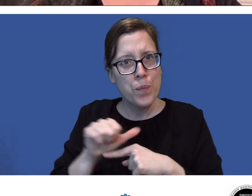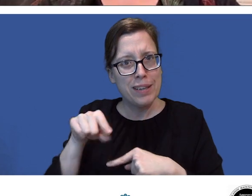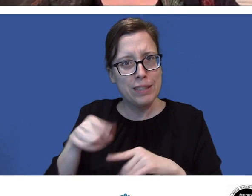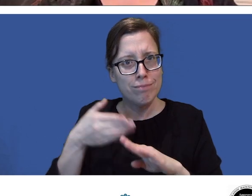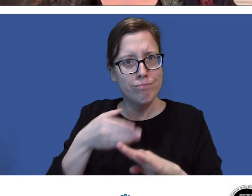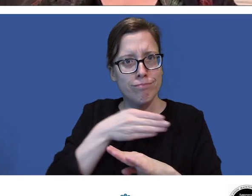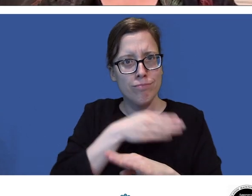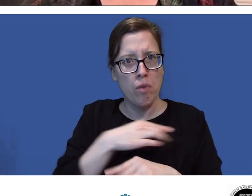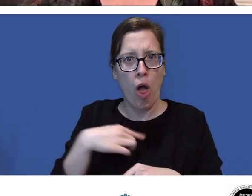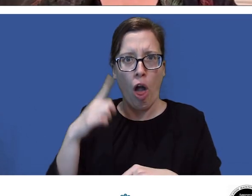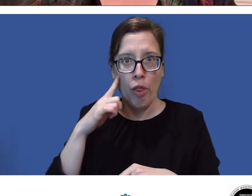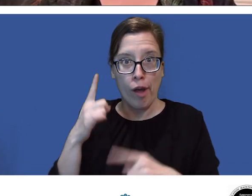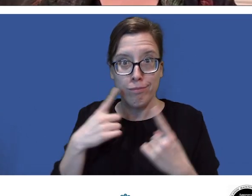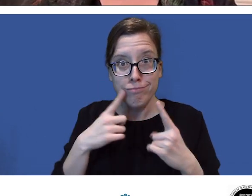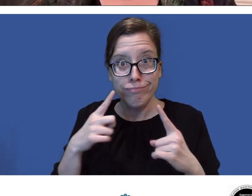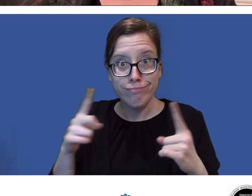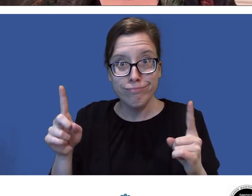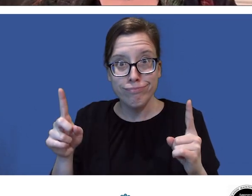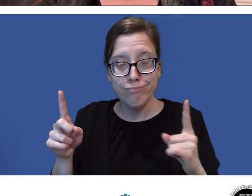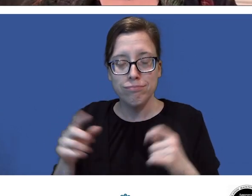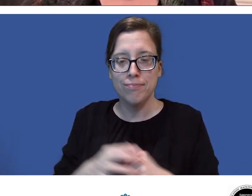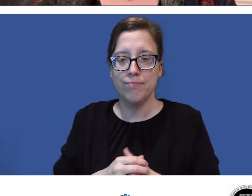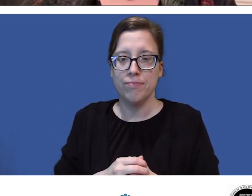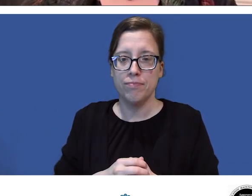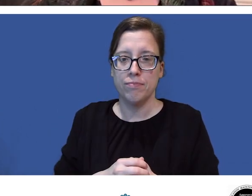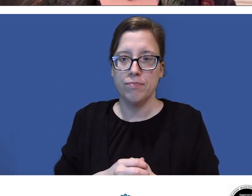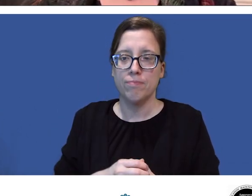Susan: I practiced with this and I thought it was going to work.